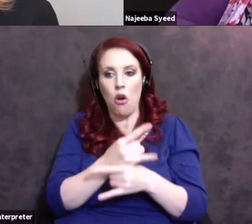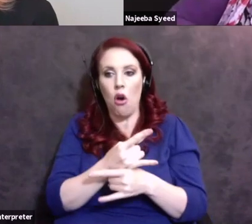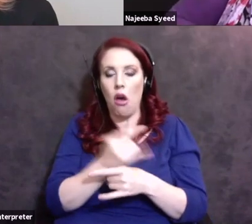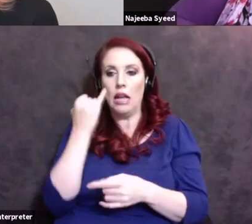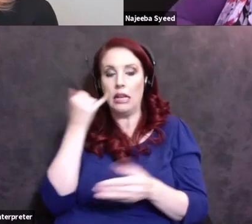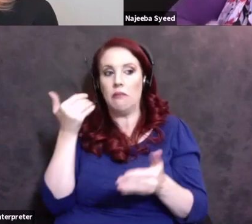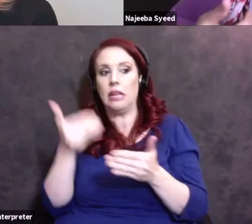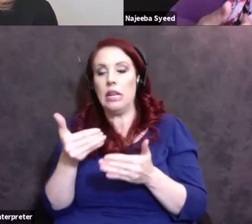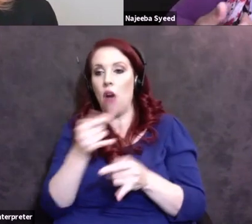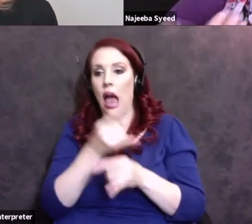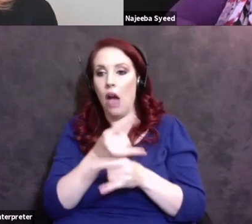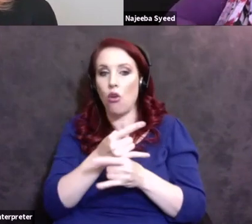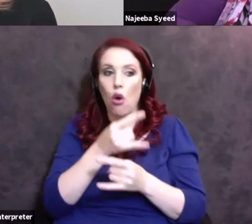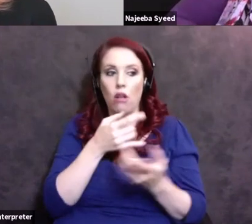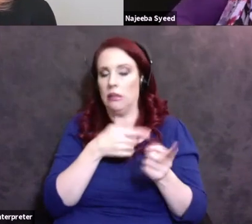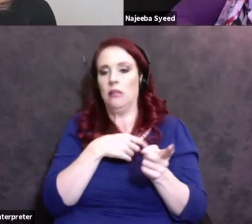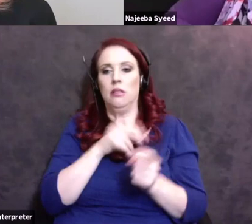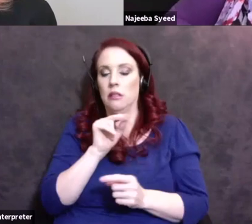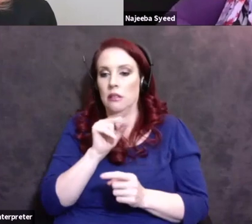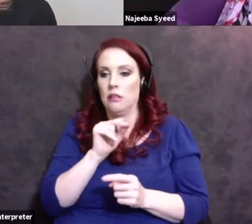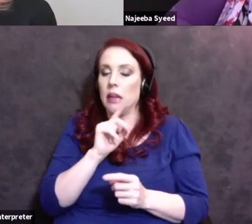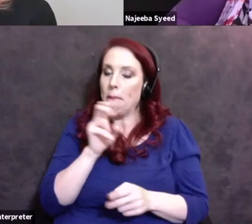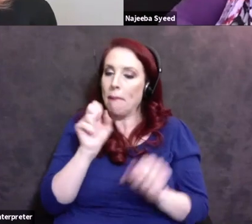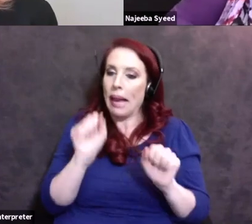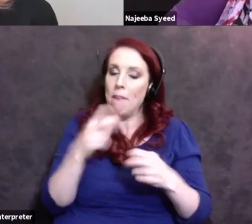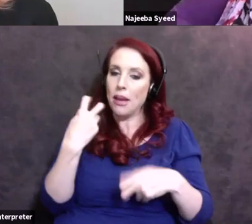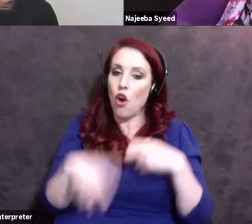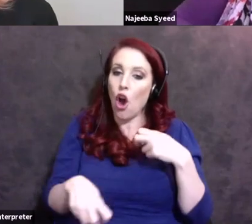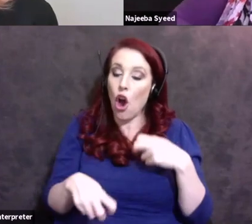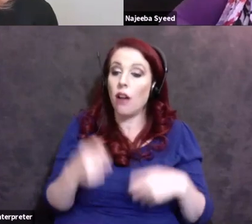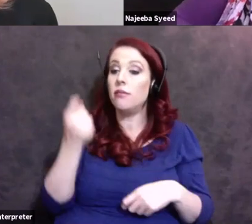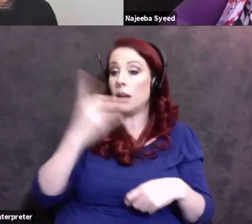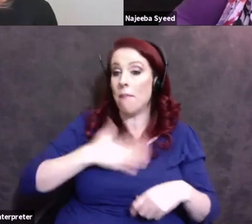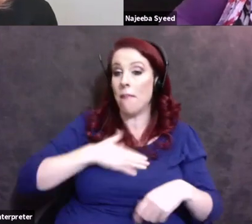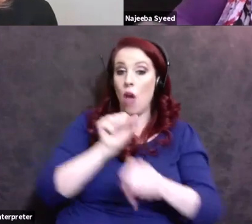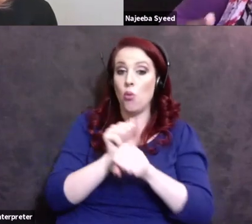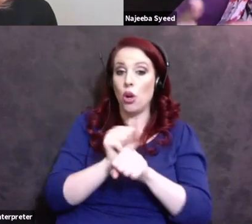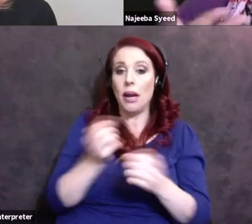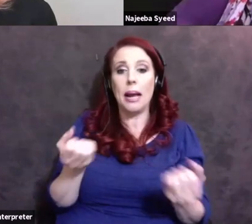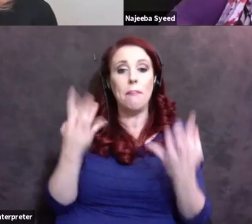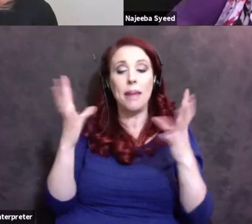I will give you an example, in my work, a lot of the conferences I go to, Professors